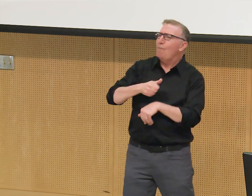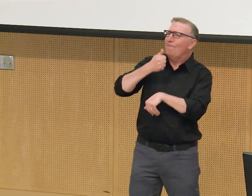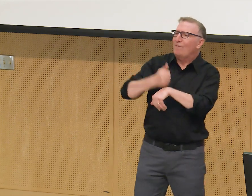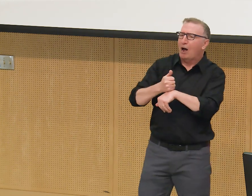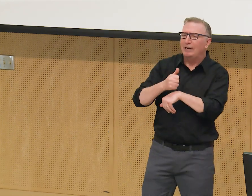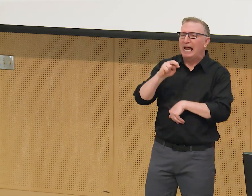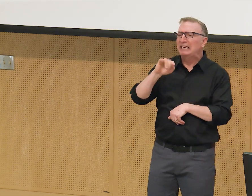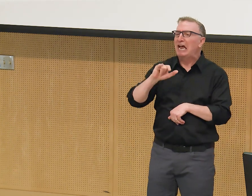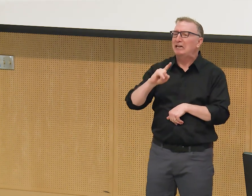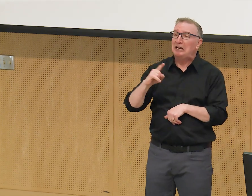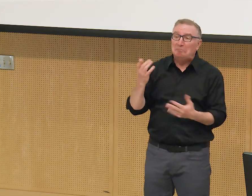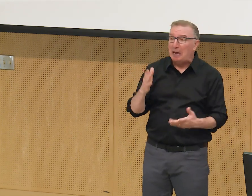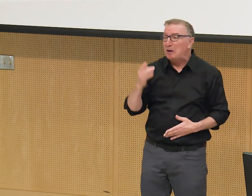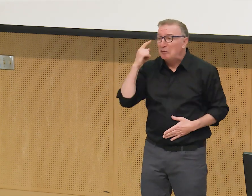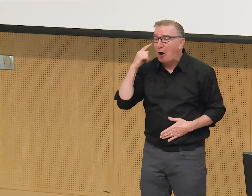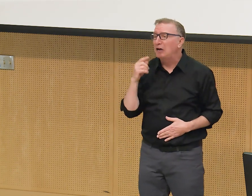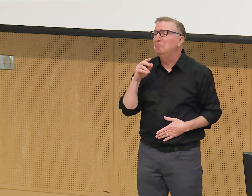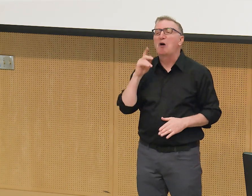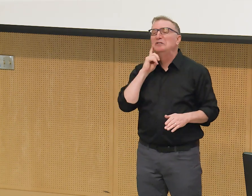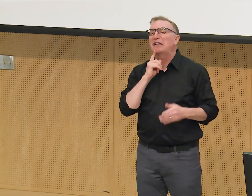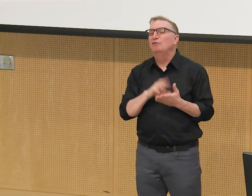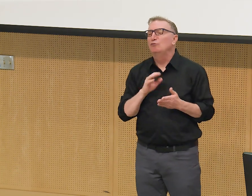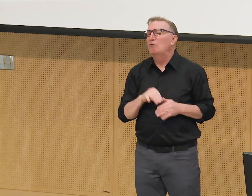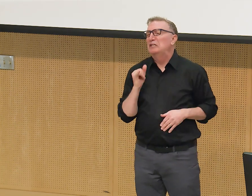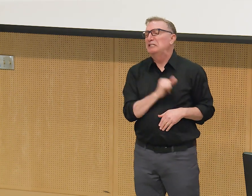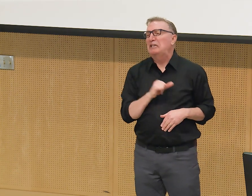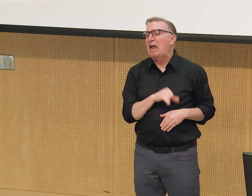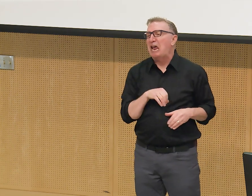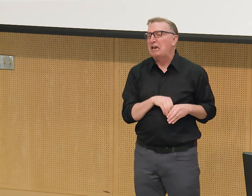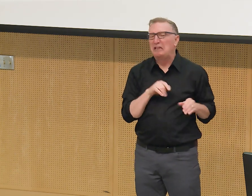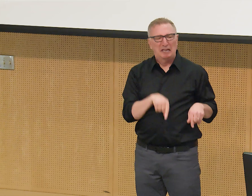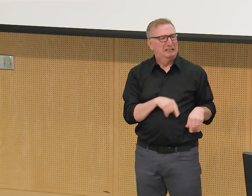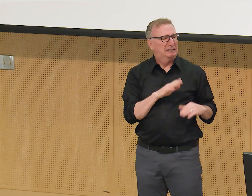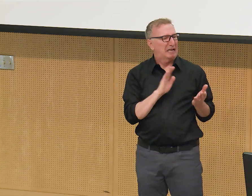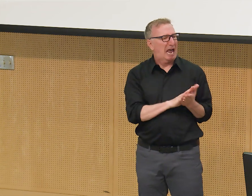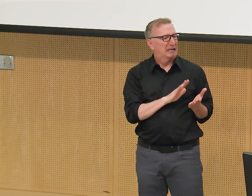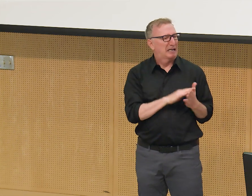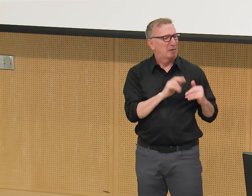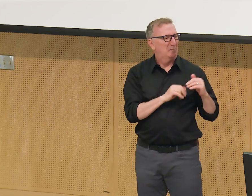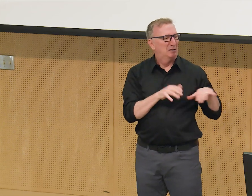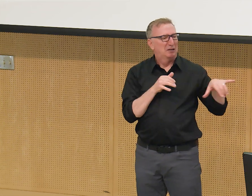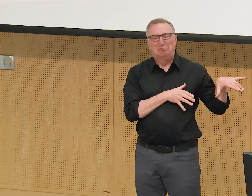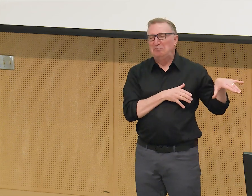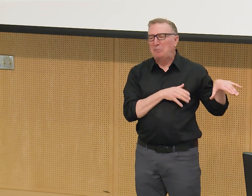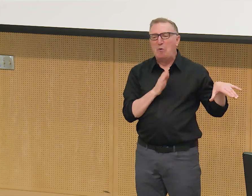and so, I guess they thought that the people who founded NTID perhaps thought,